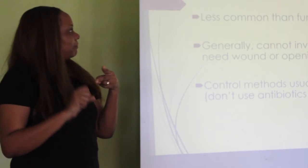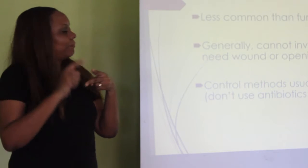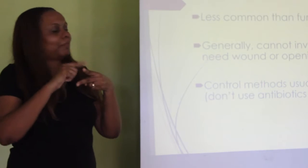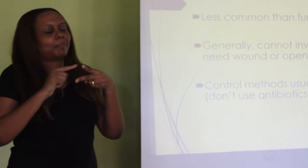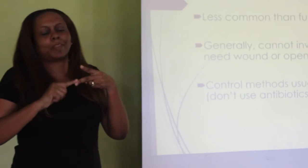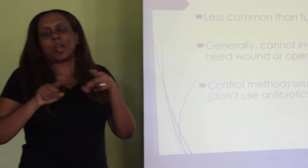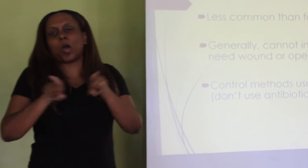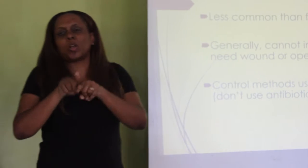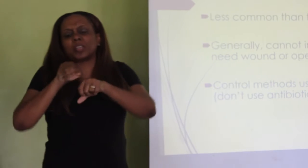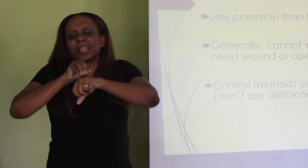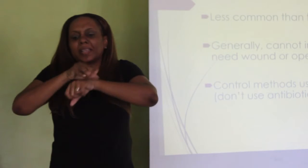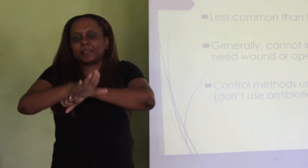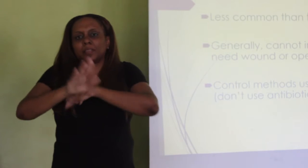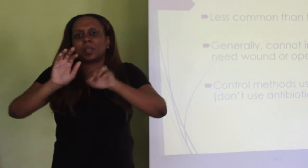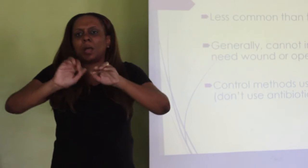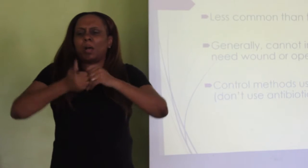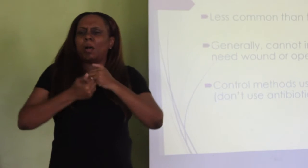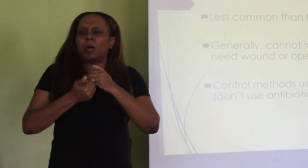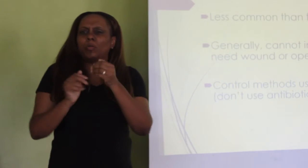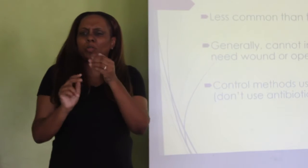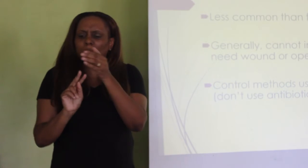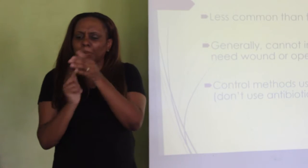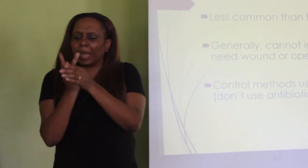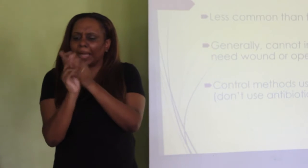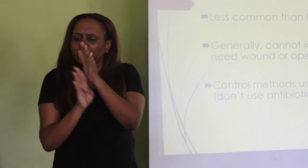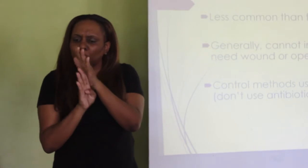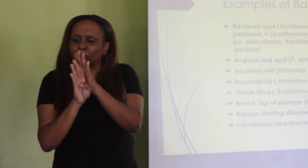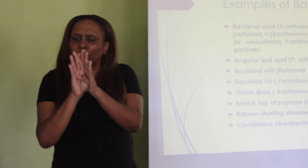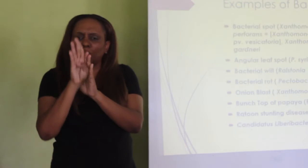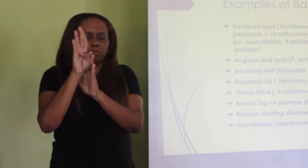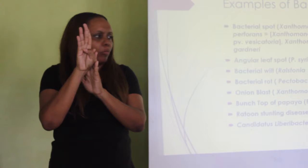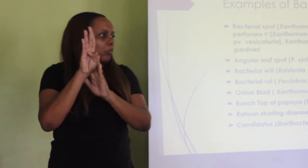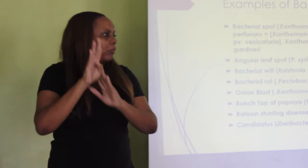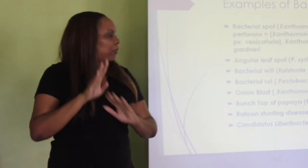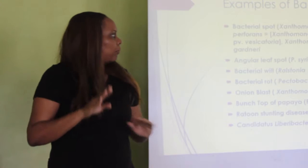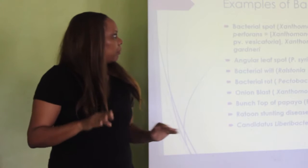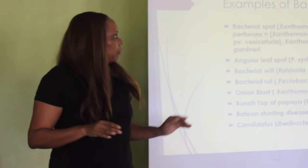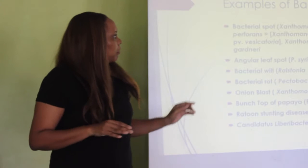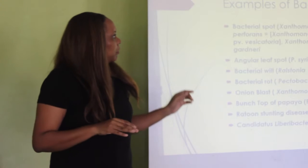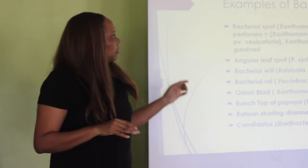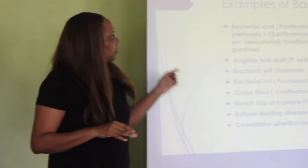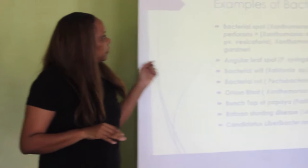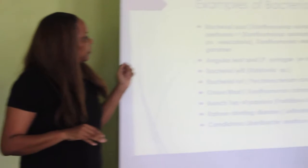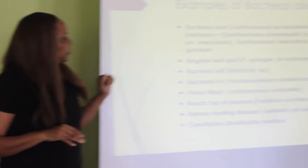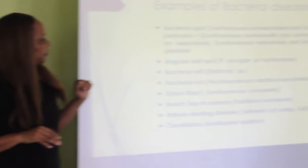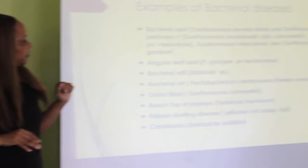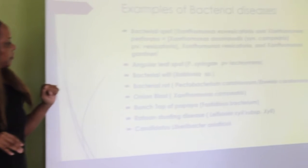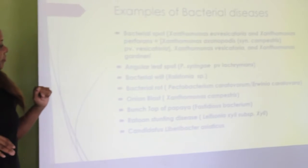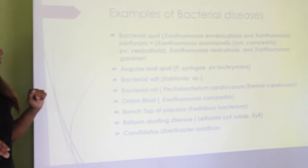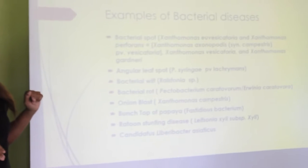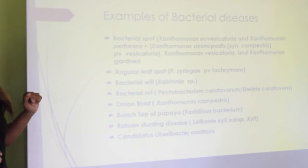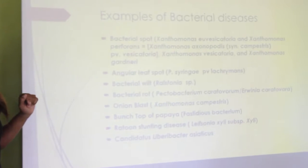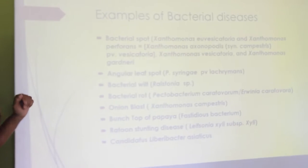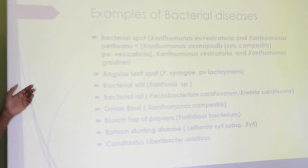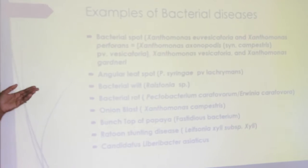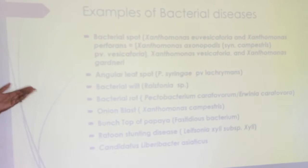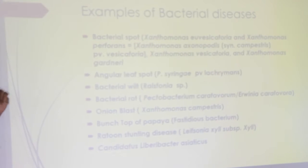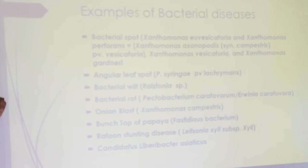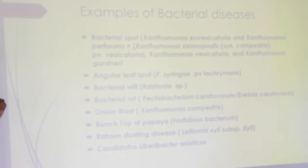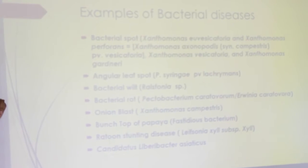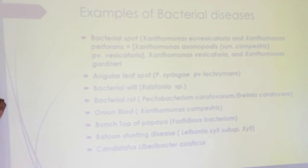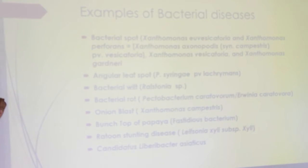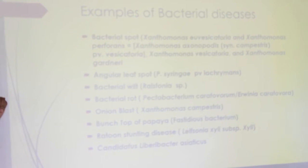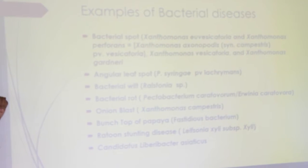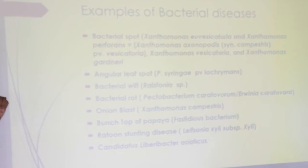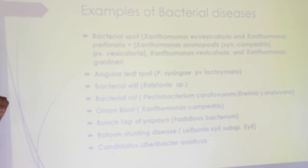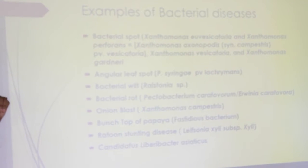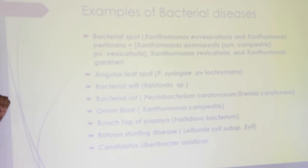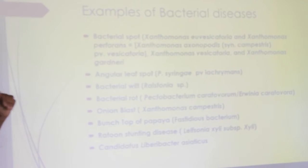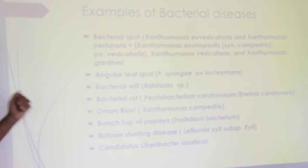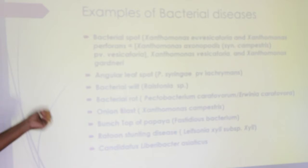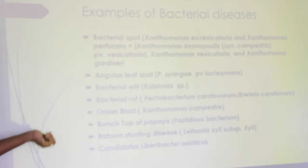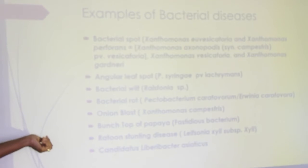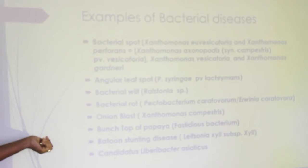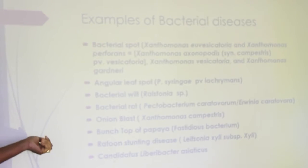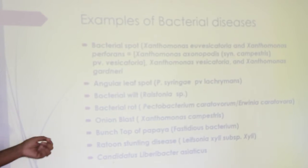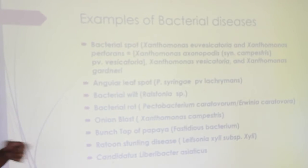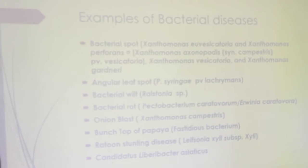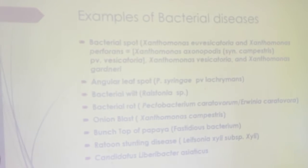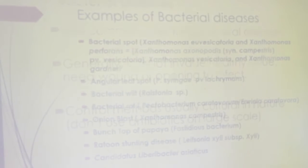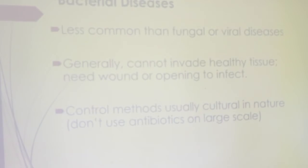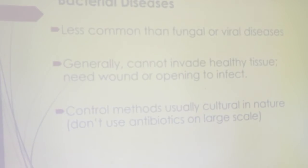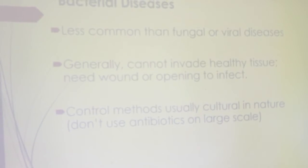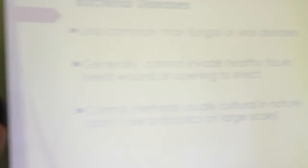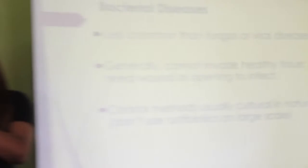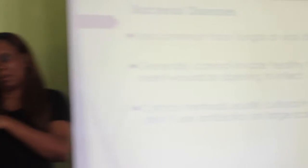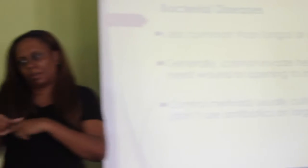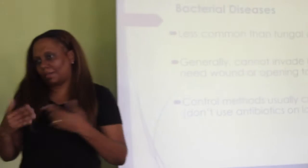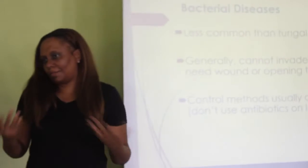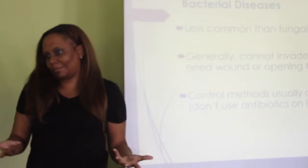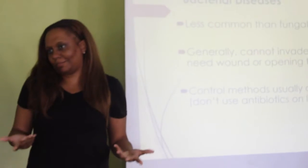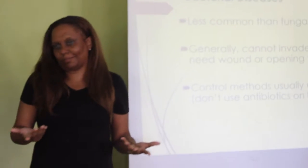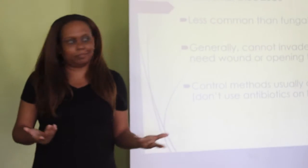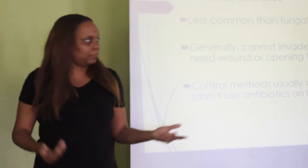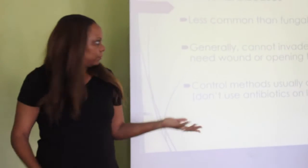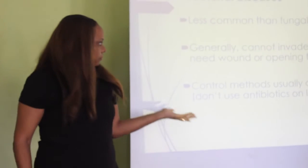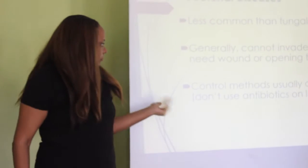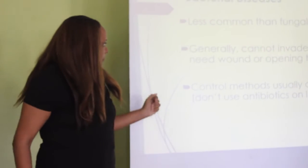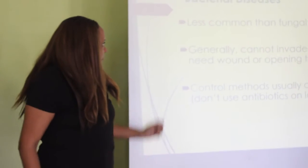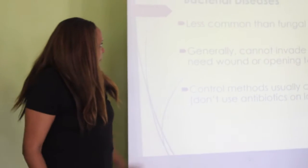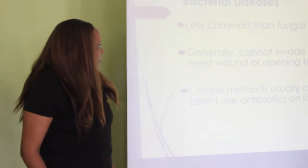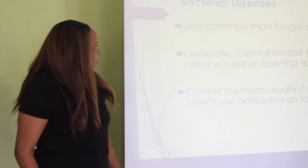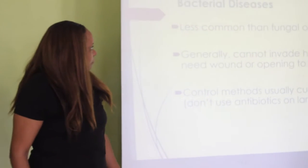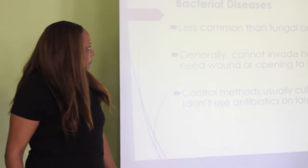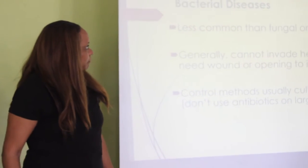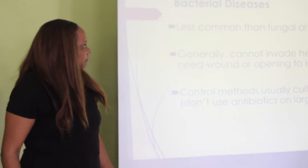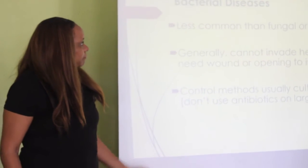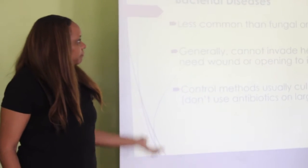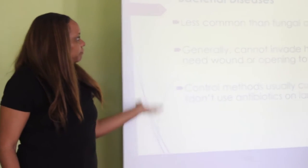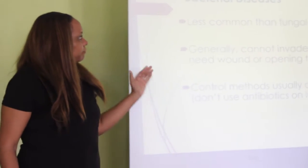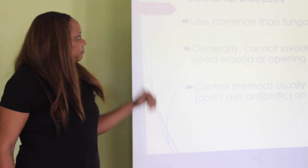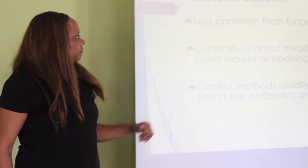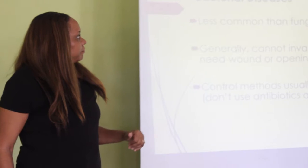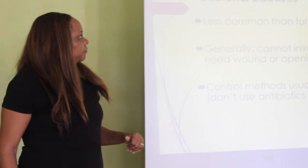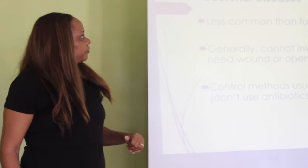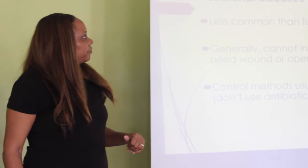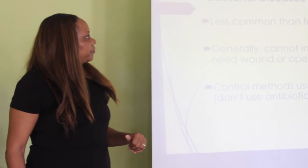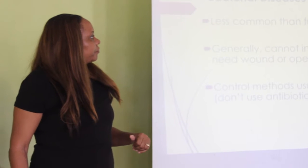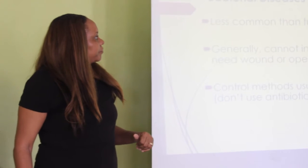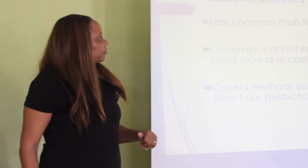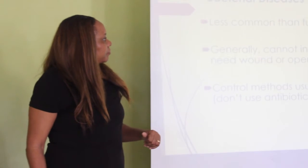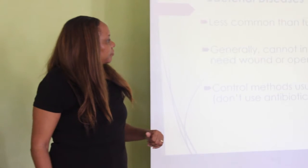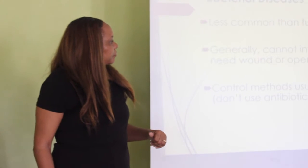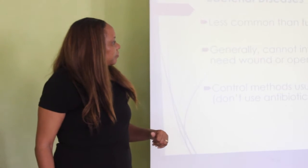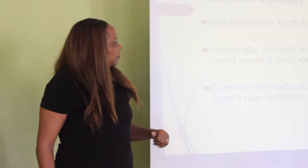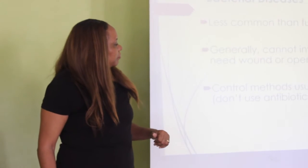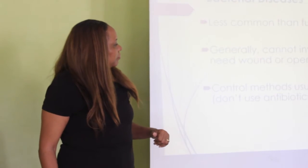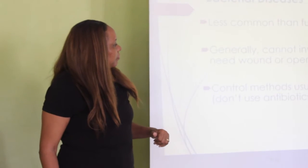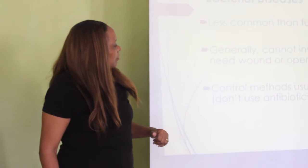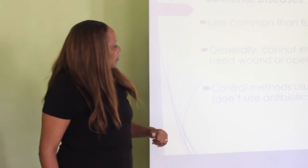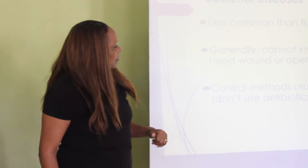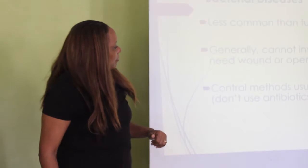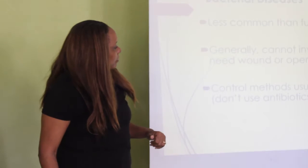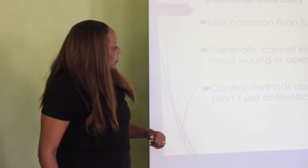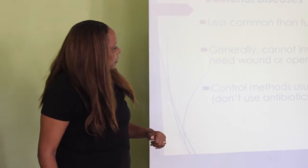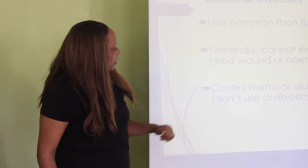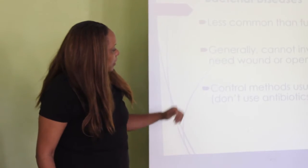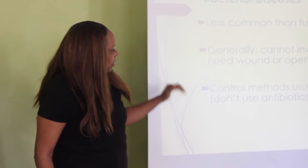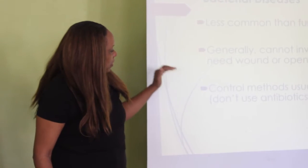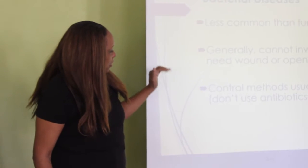right so right so if you have infected tissues you want to remove where those those the affected